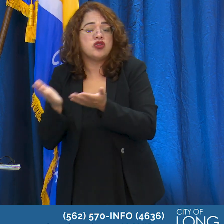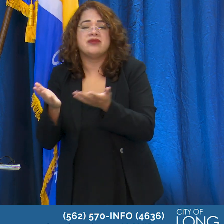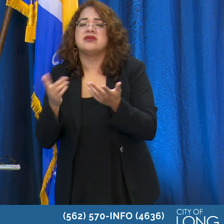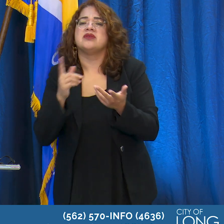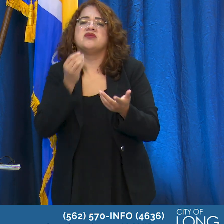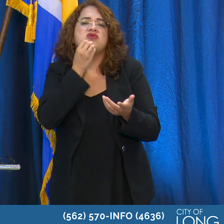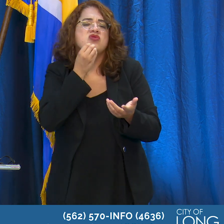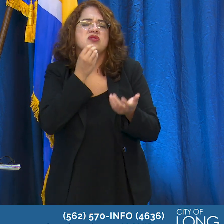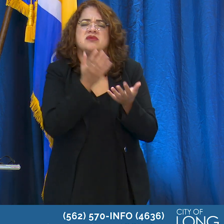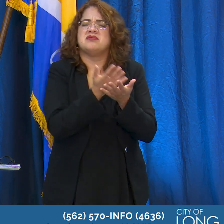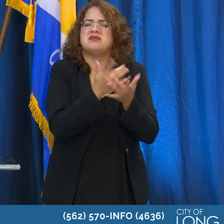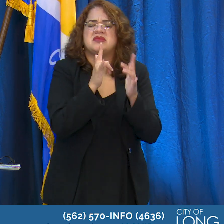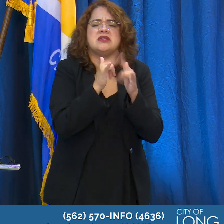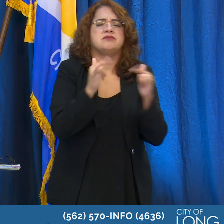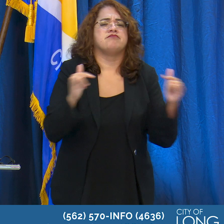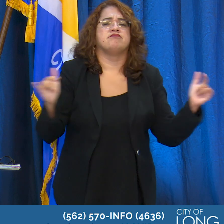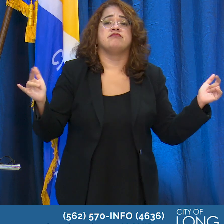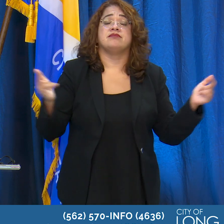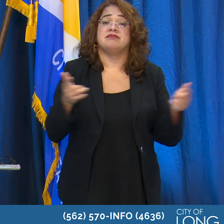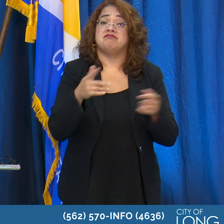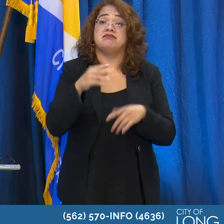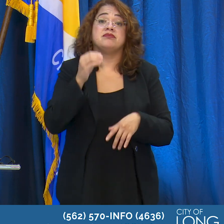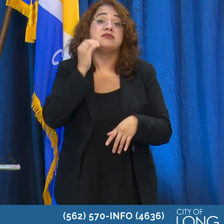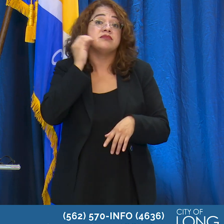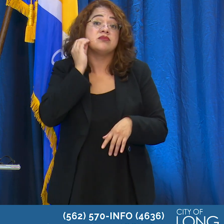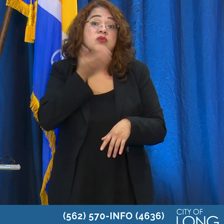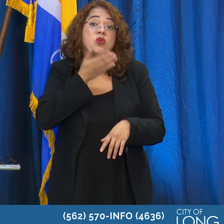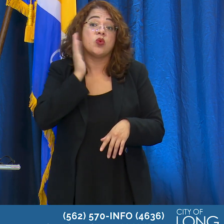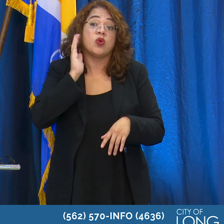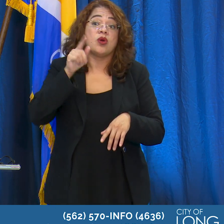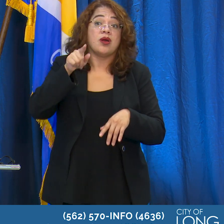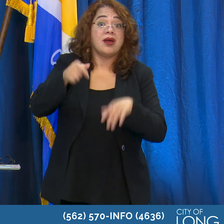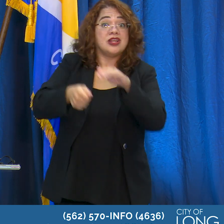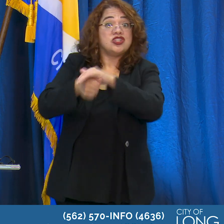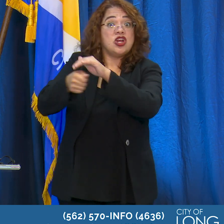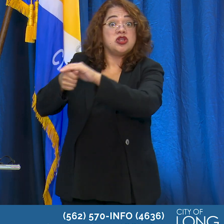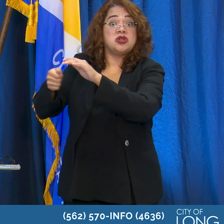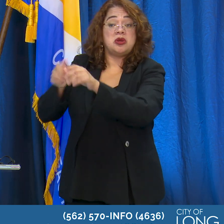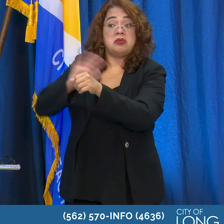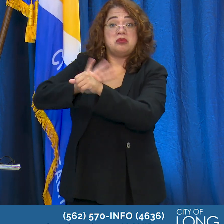At this time we've had no COVID-19 outbreaks in any of our sheltering sites.